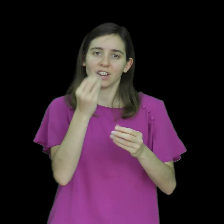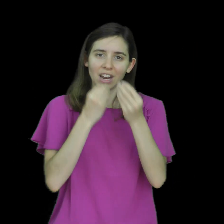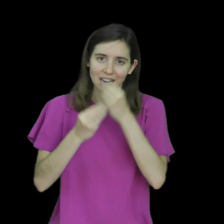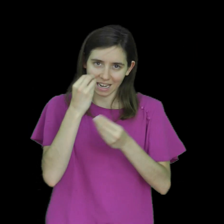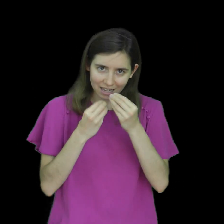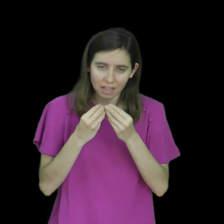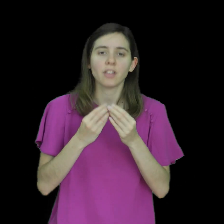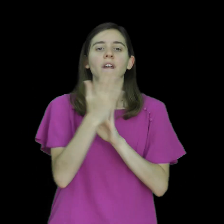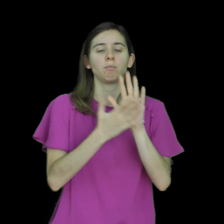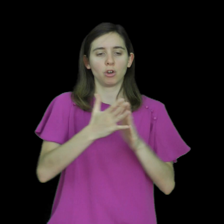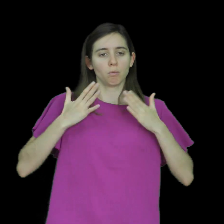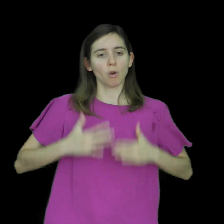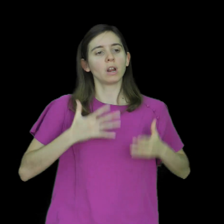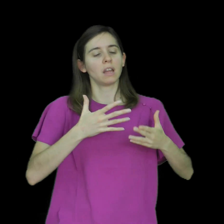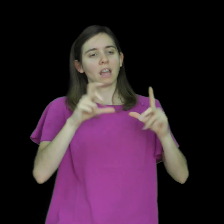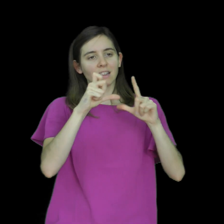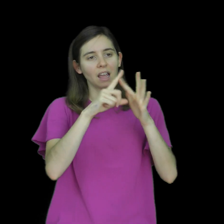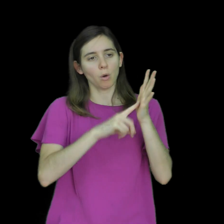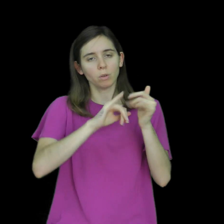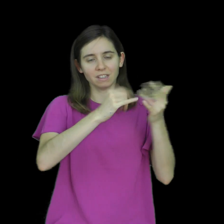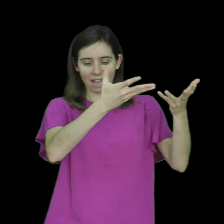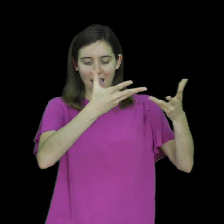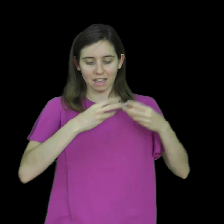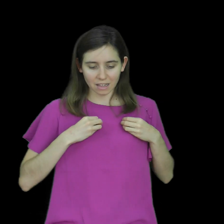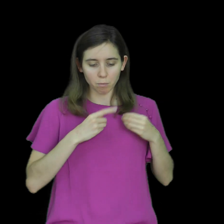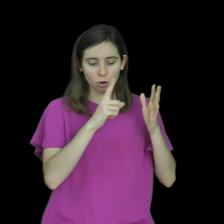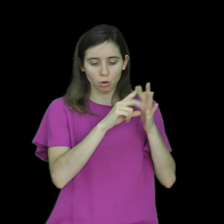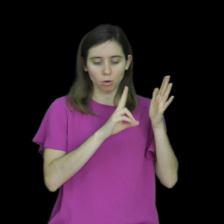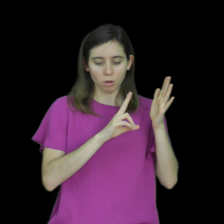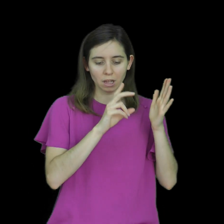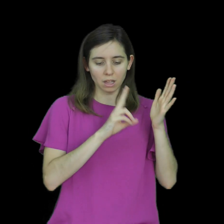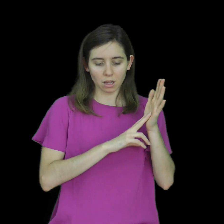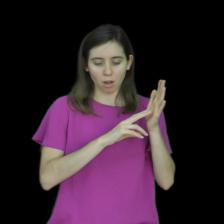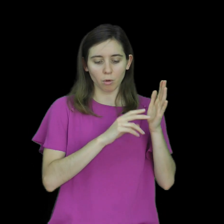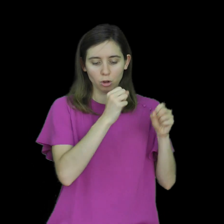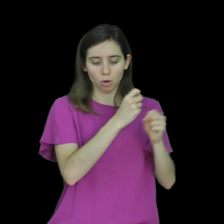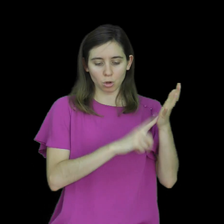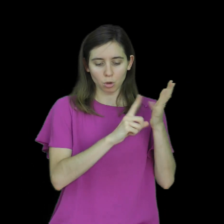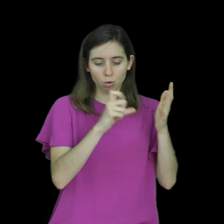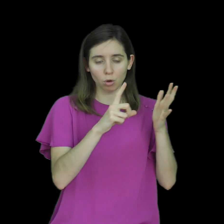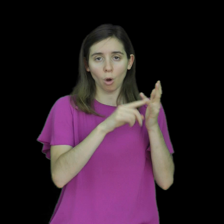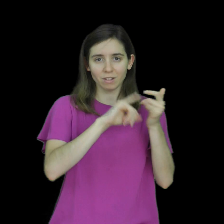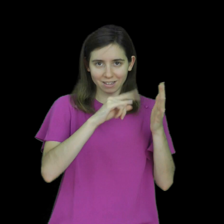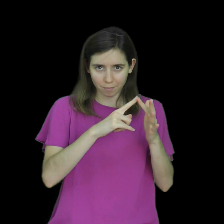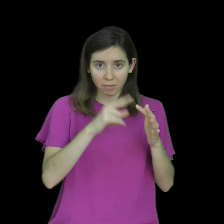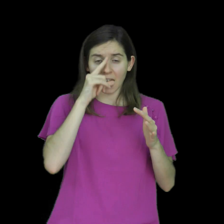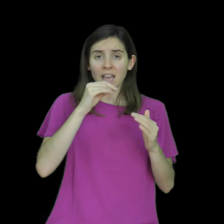food you ate. You can potentially reduce your blood sugar spike from 1 to 3